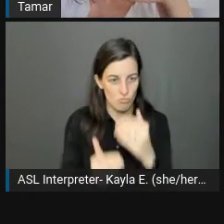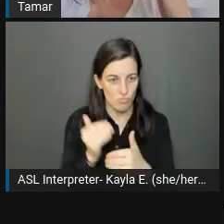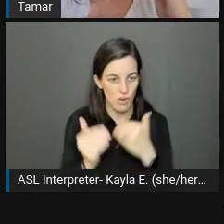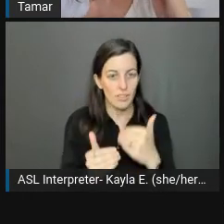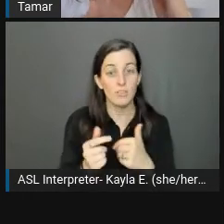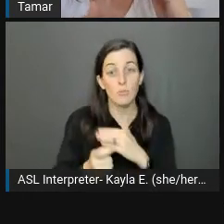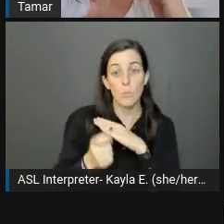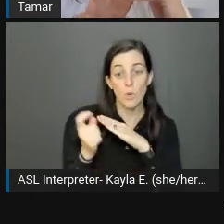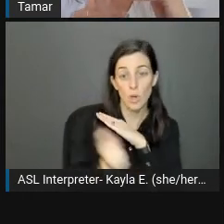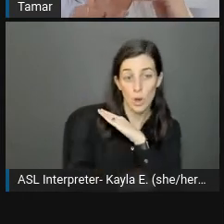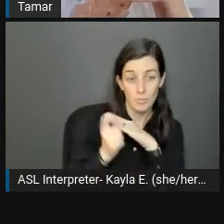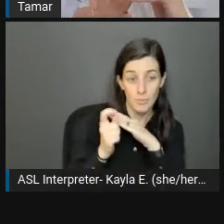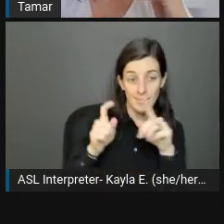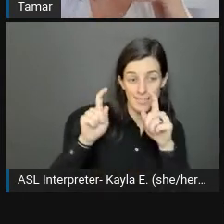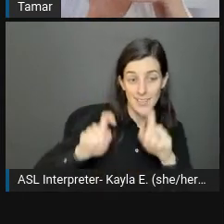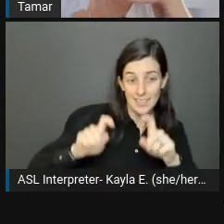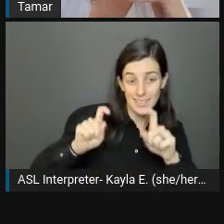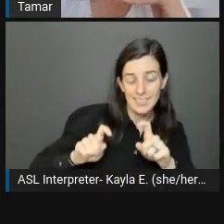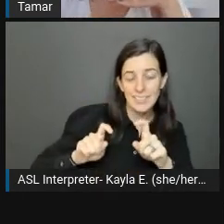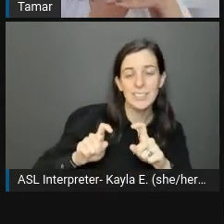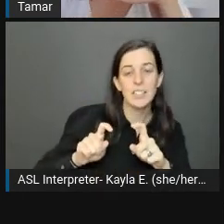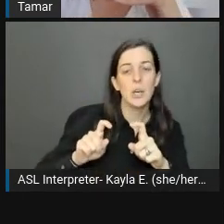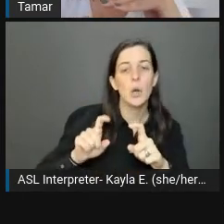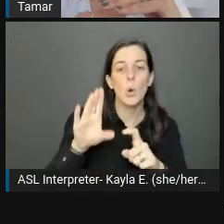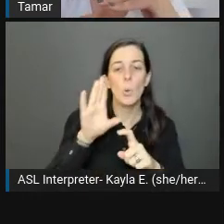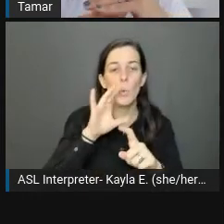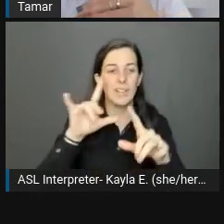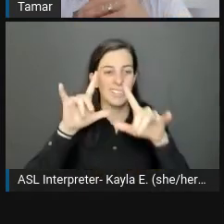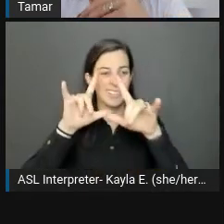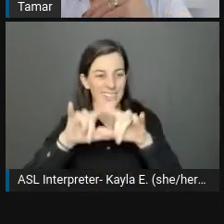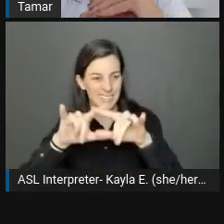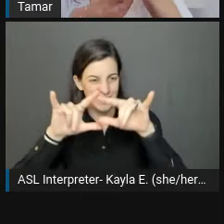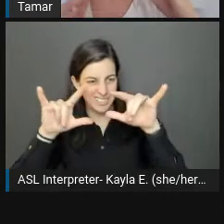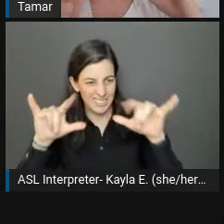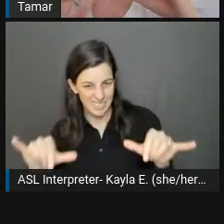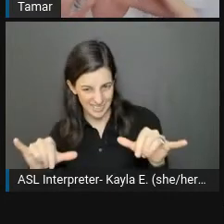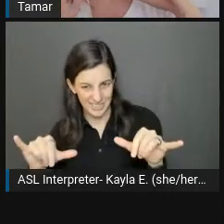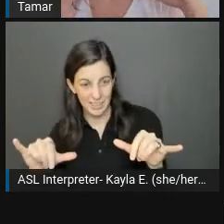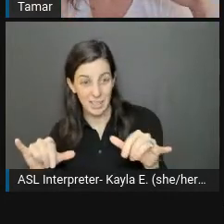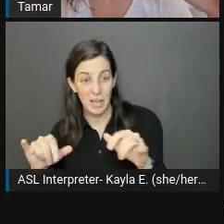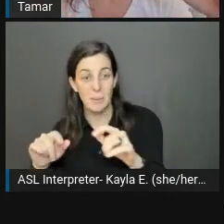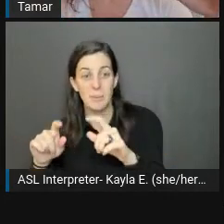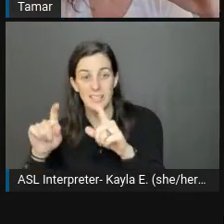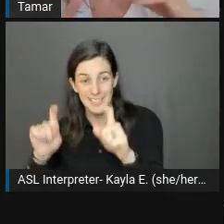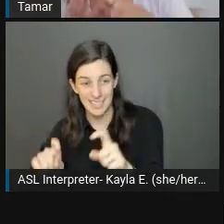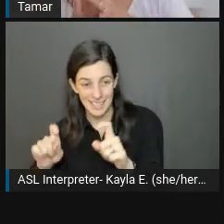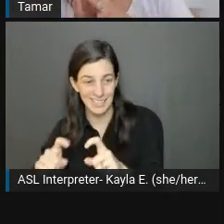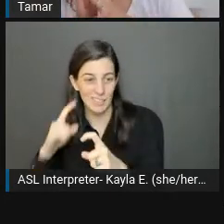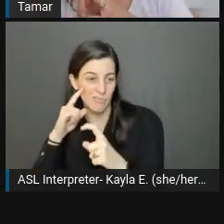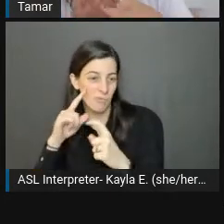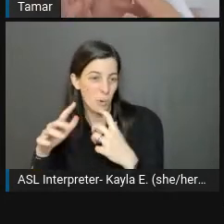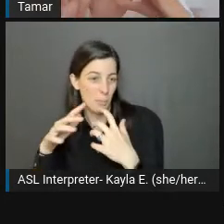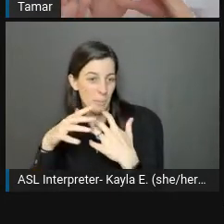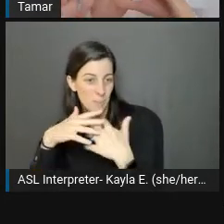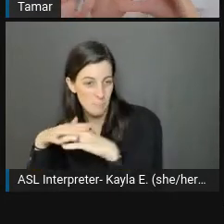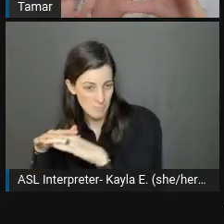for accessibility is done simultaneous to automatic testing for mainstream users.